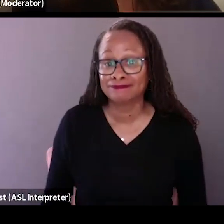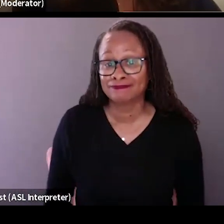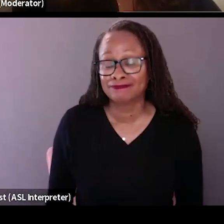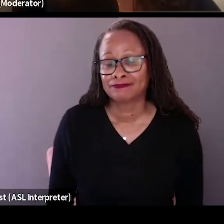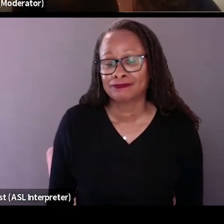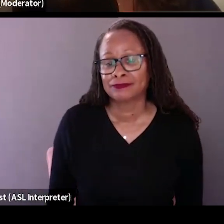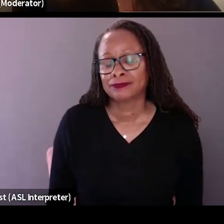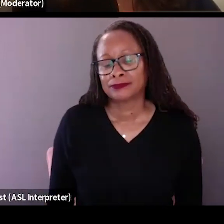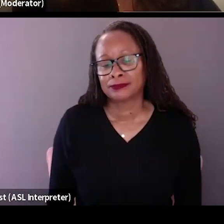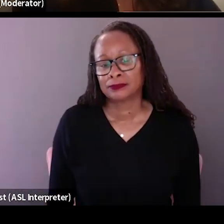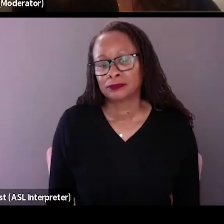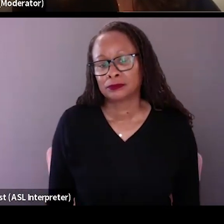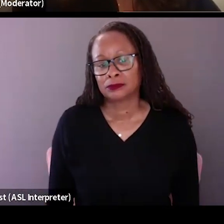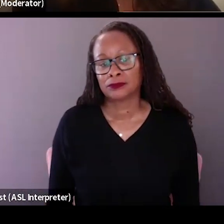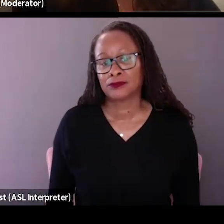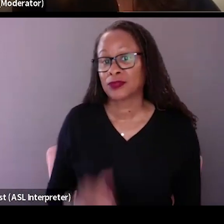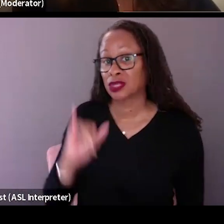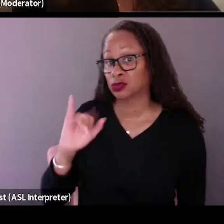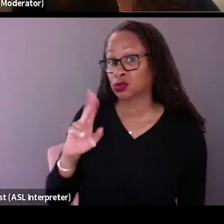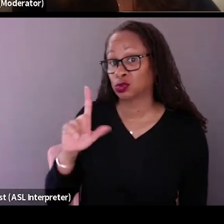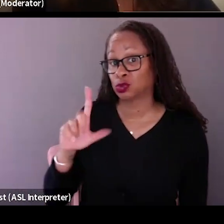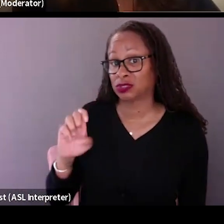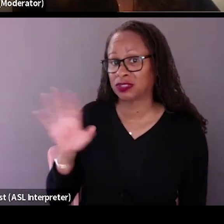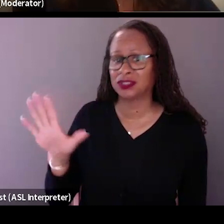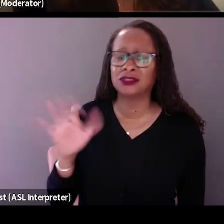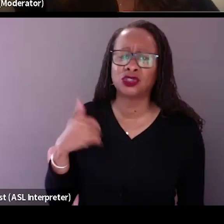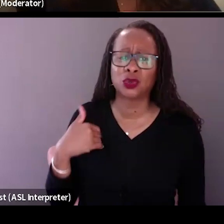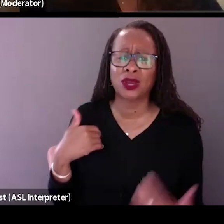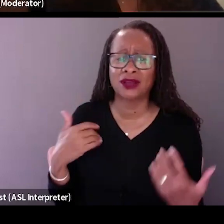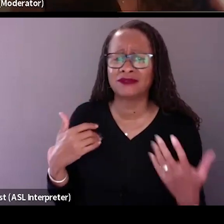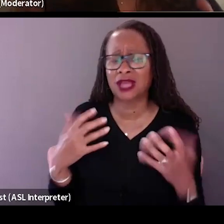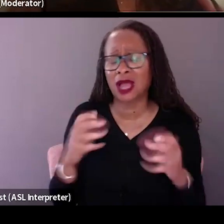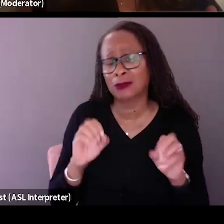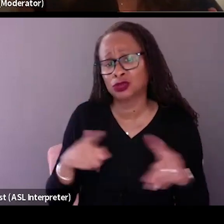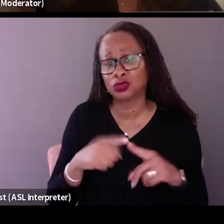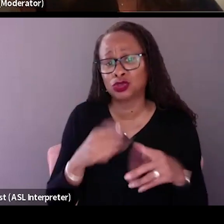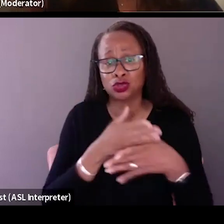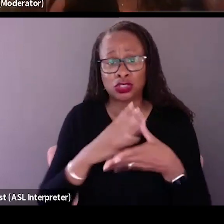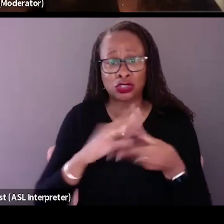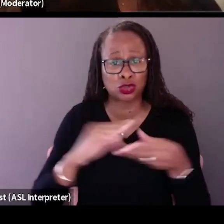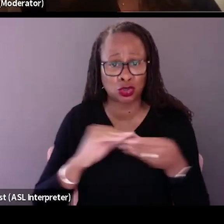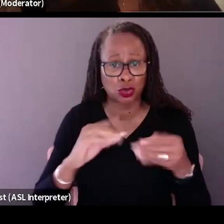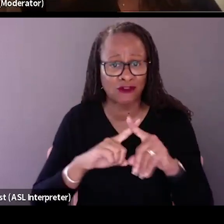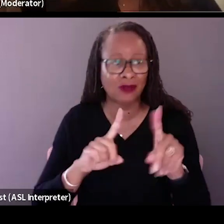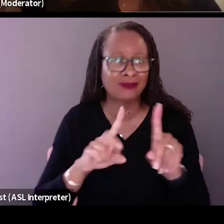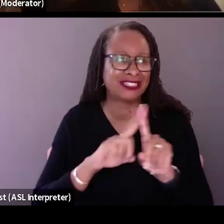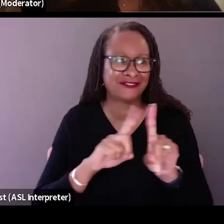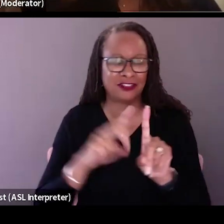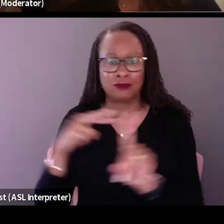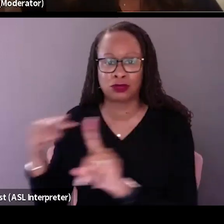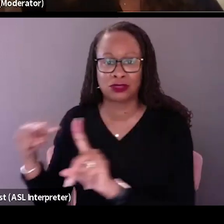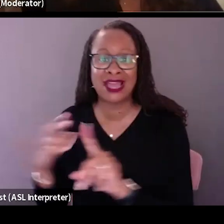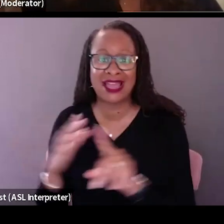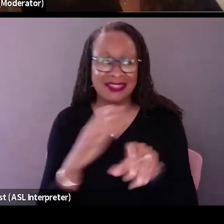And you could have told the story from so many different perspectives and you could have divided it up a million different ways